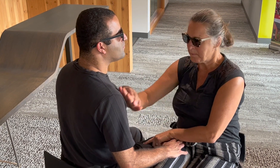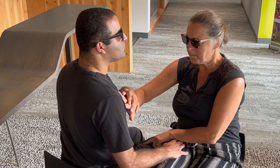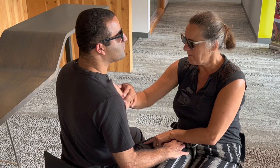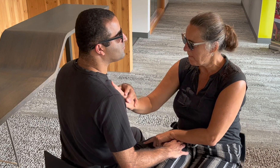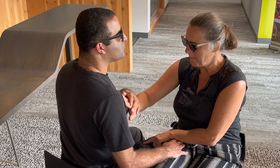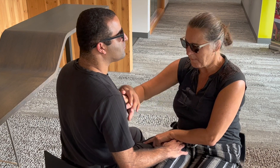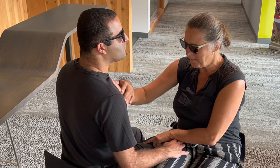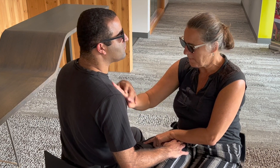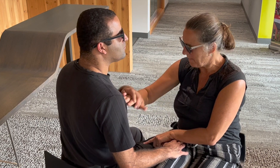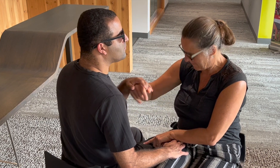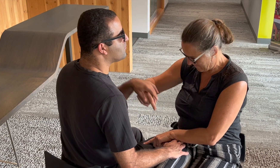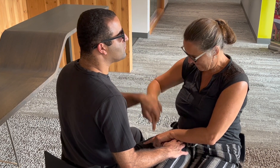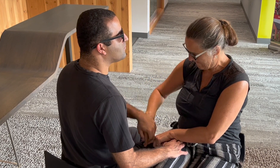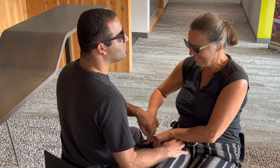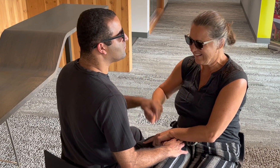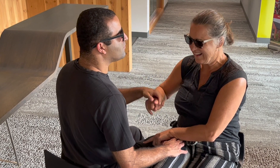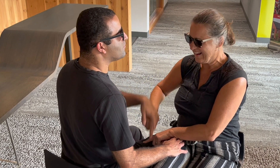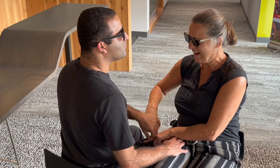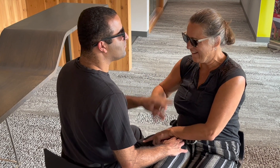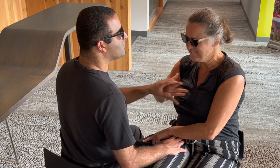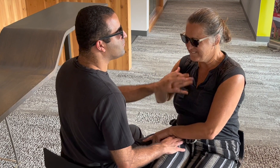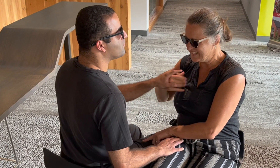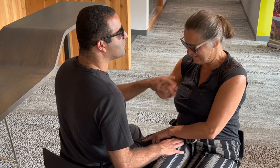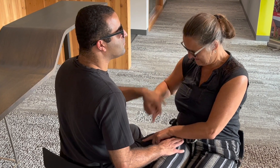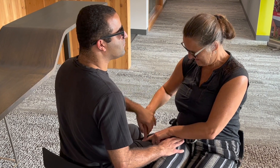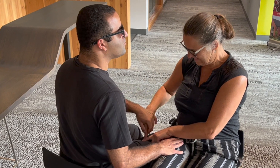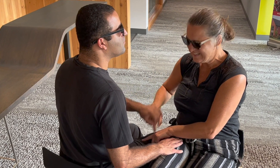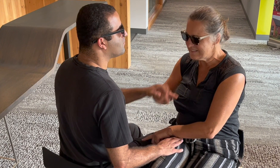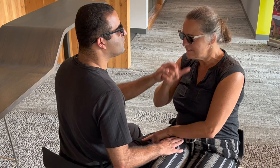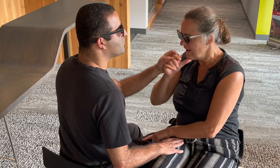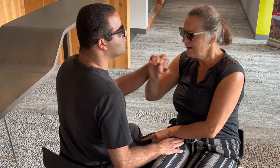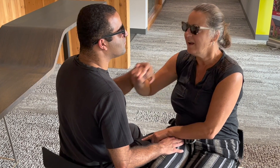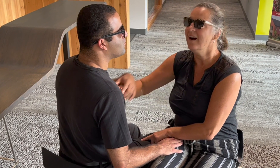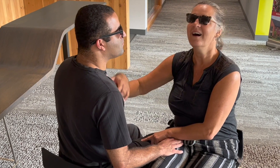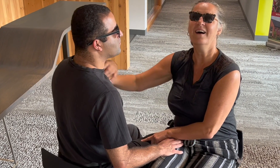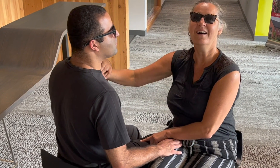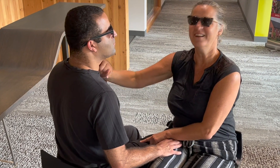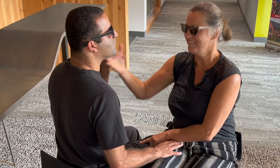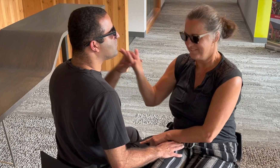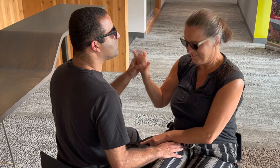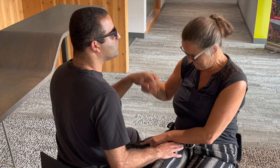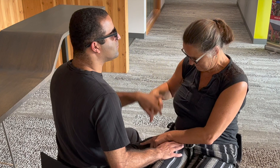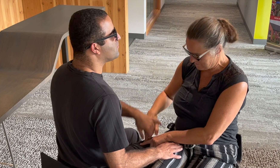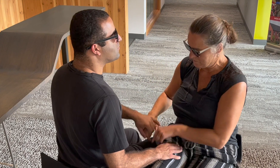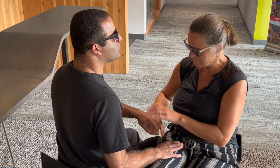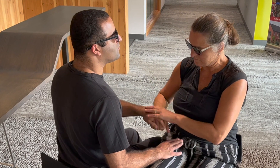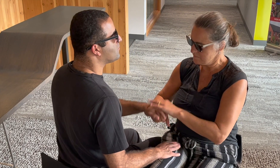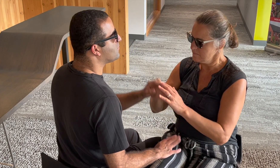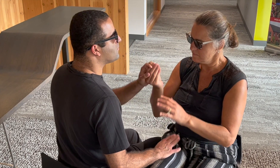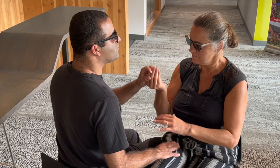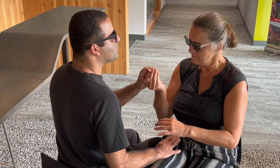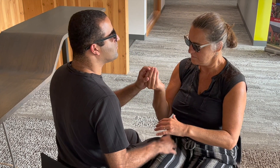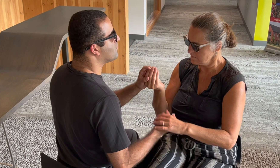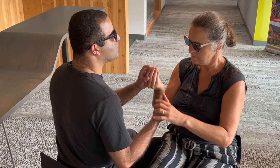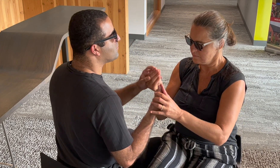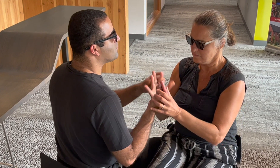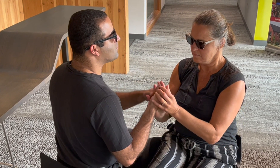This doesn't have the feel of a flower at all. Instead, a rich image is made when one calls for proprioceptive object